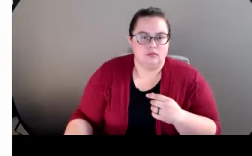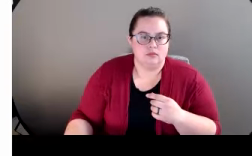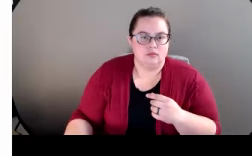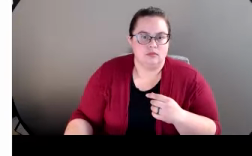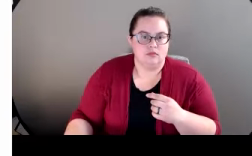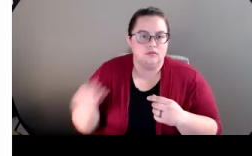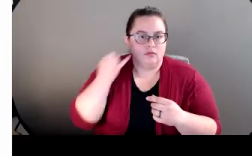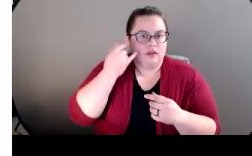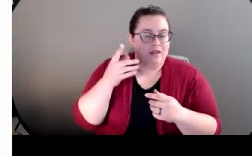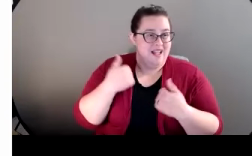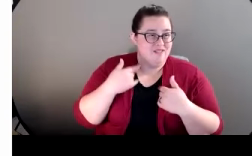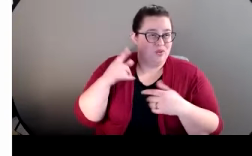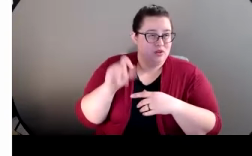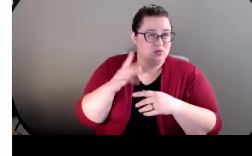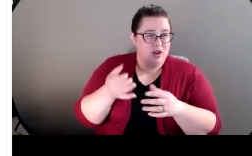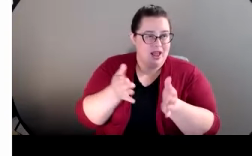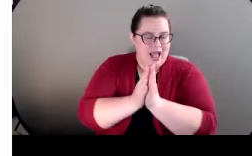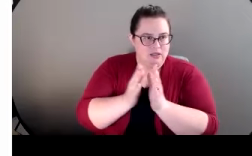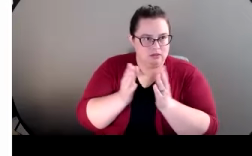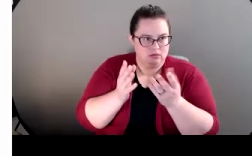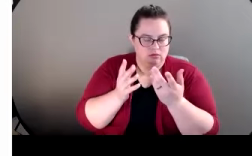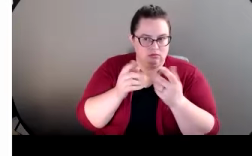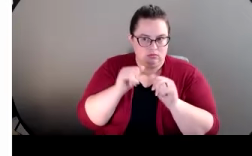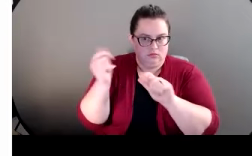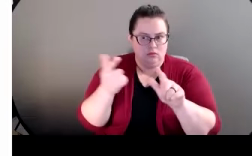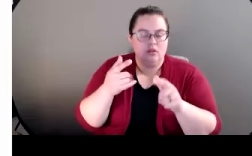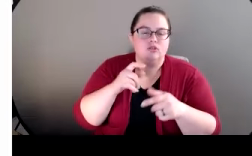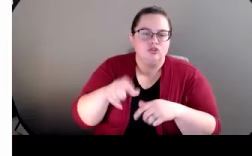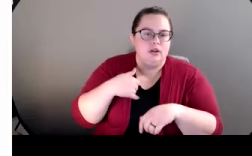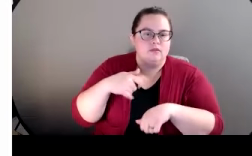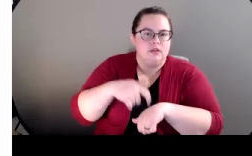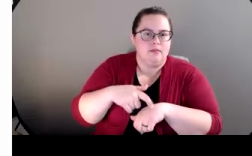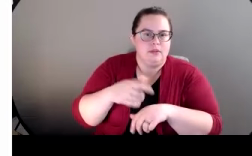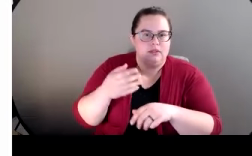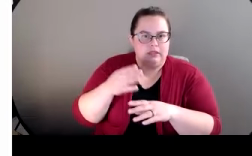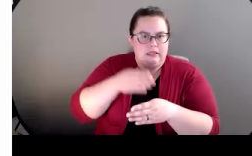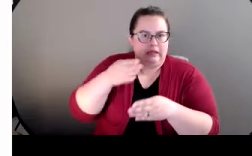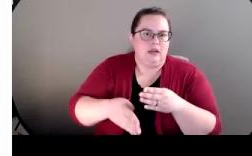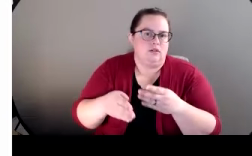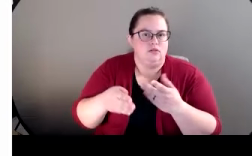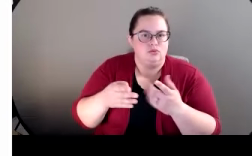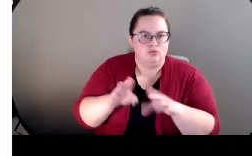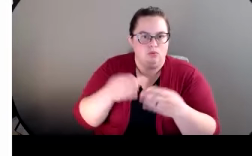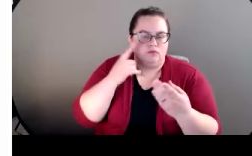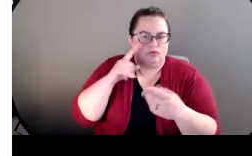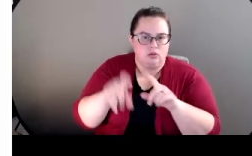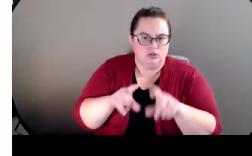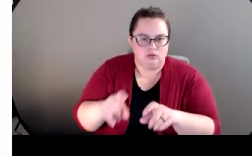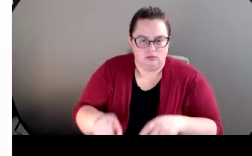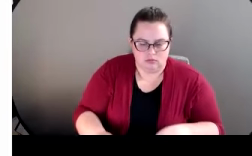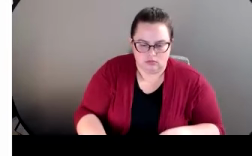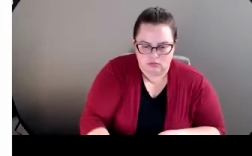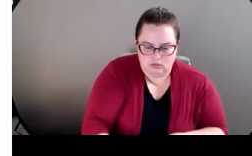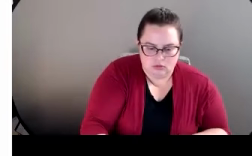We should have time, at the end to open it up for questions. Okay.